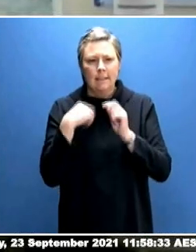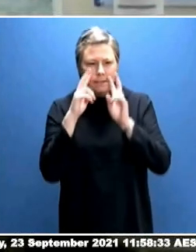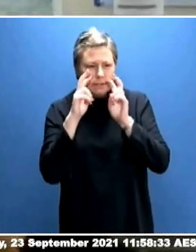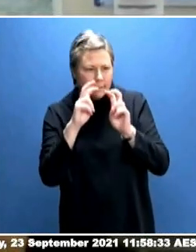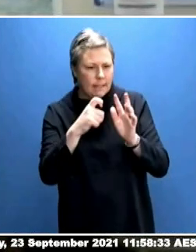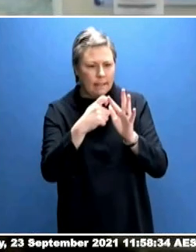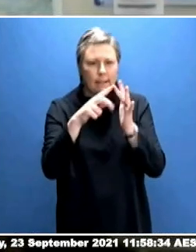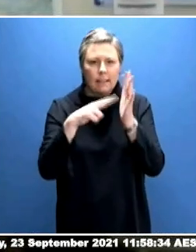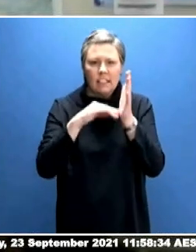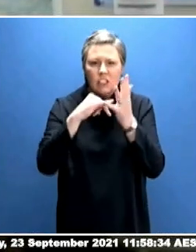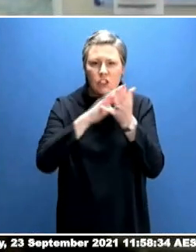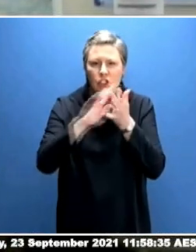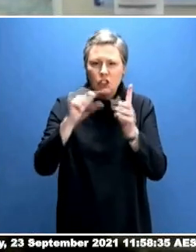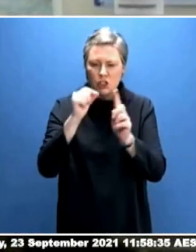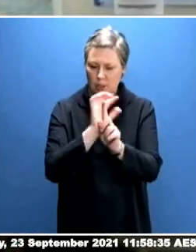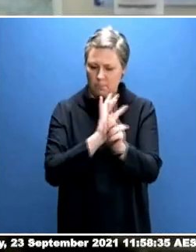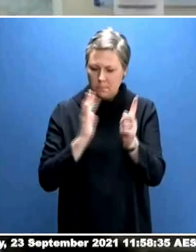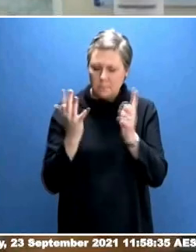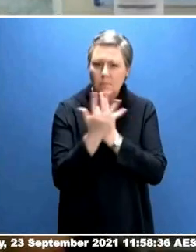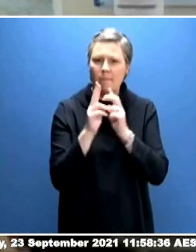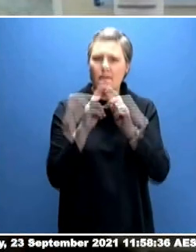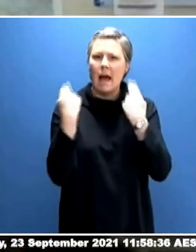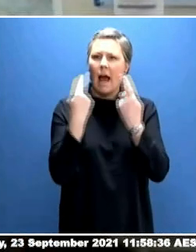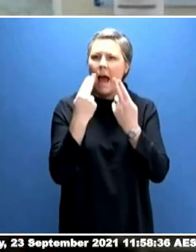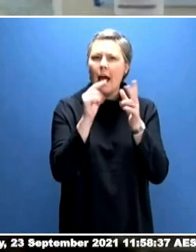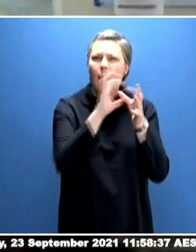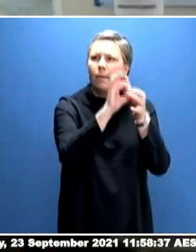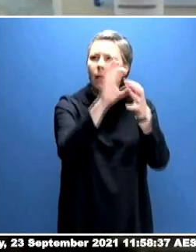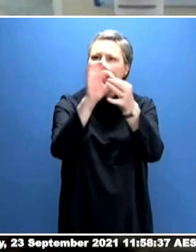and there's also the various specific roles and responsibilities